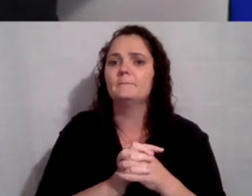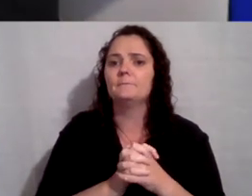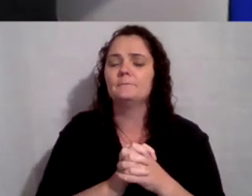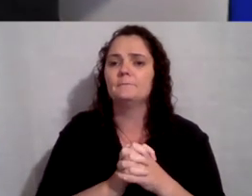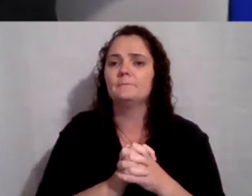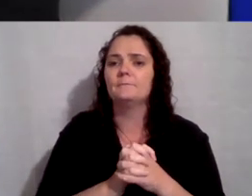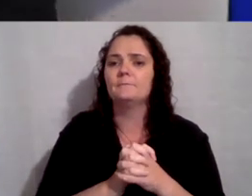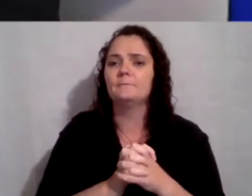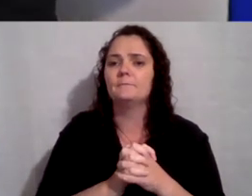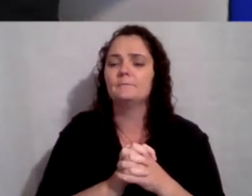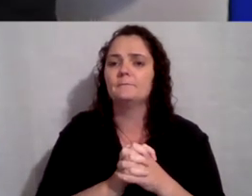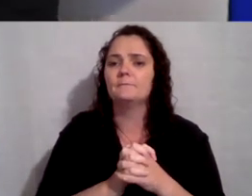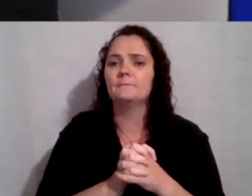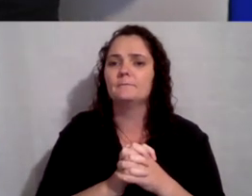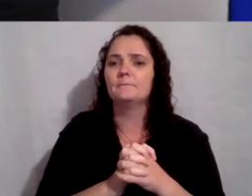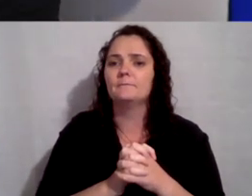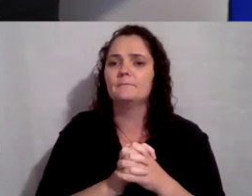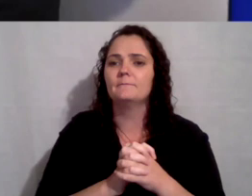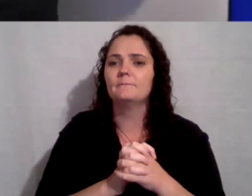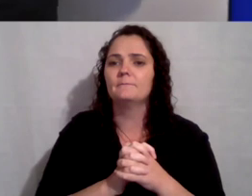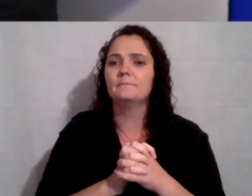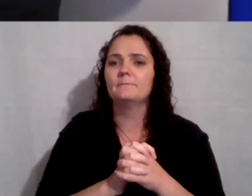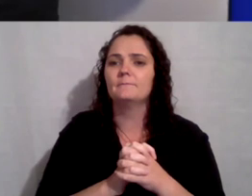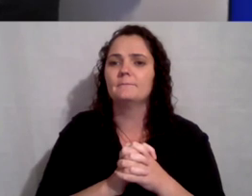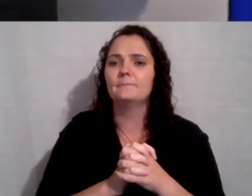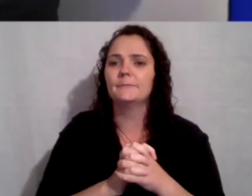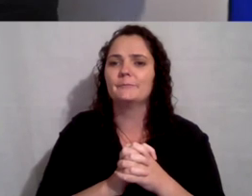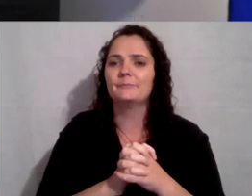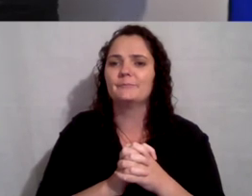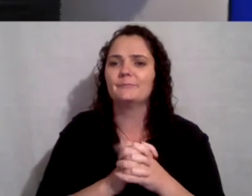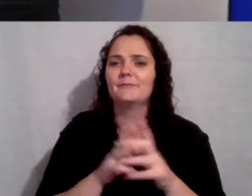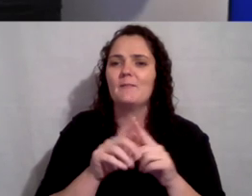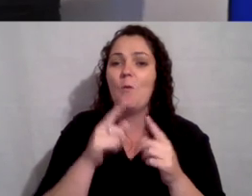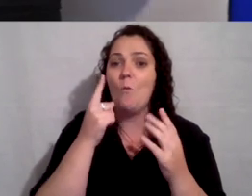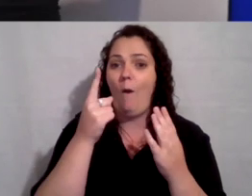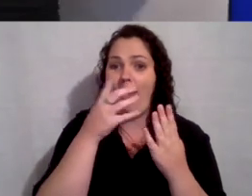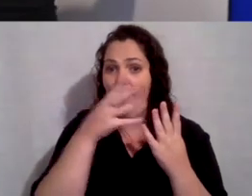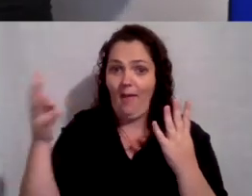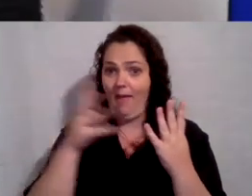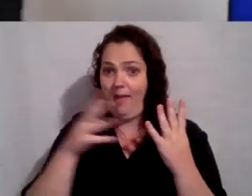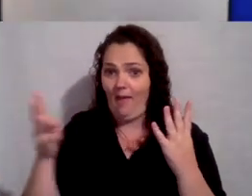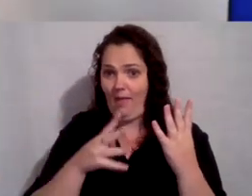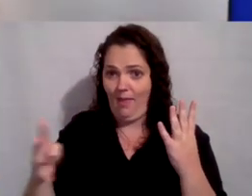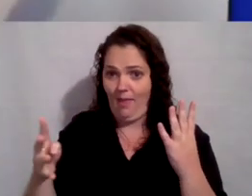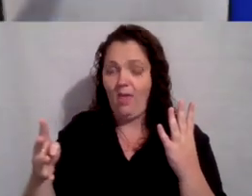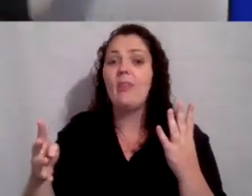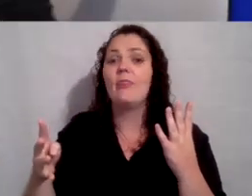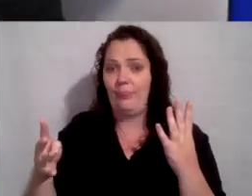and just work across in one direction and then come back in